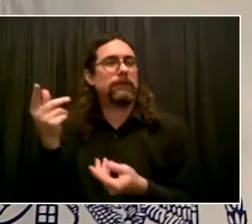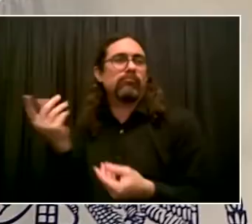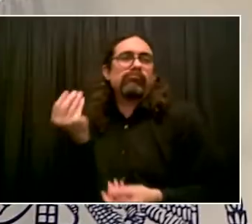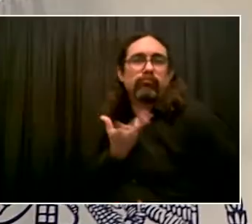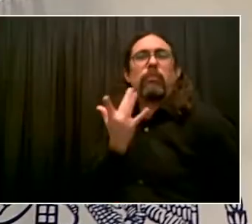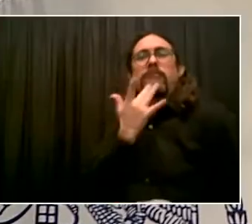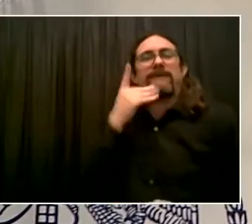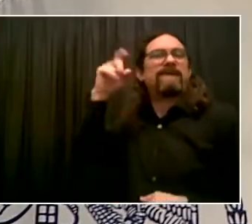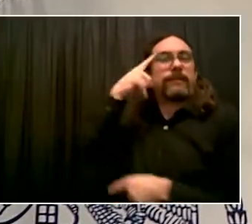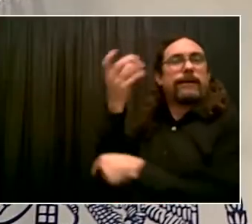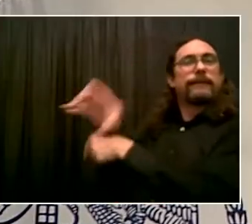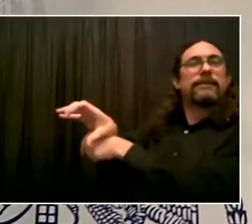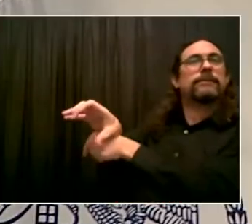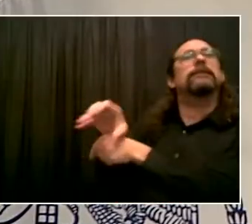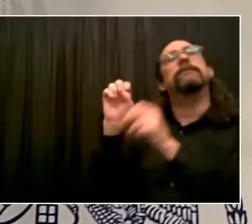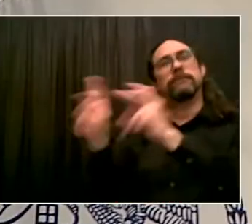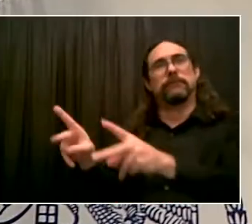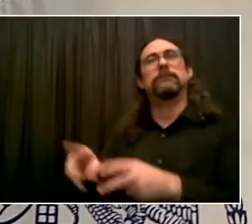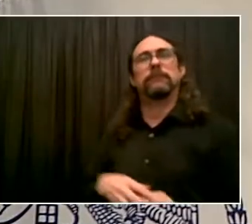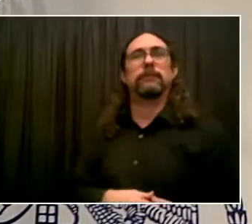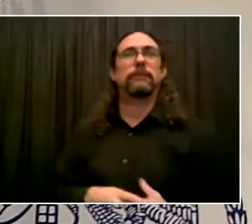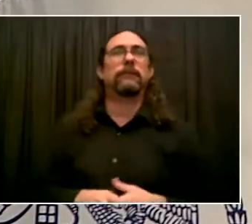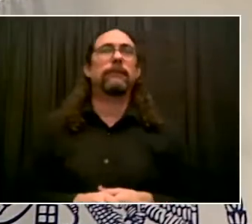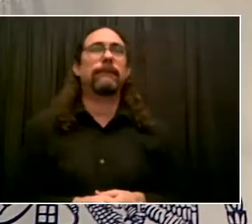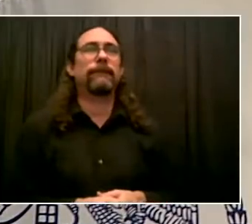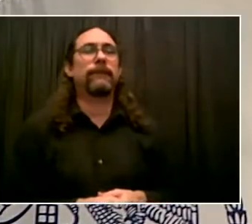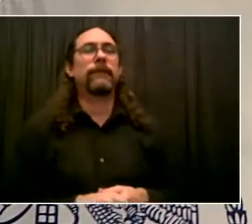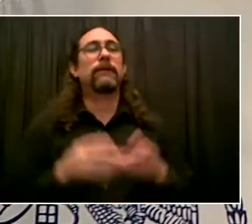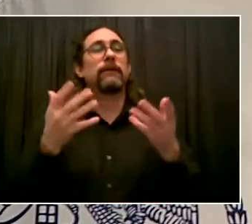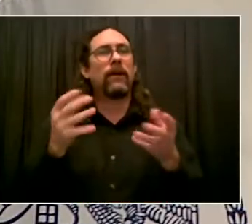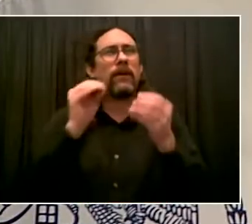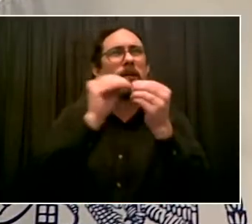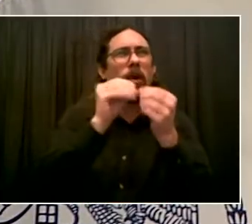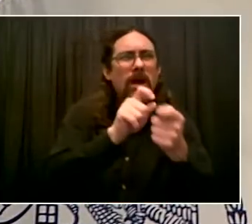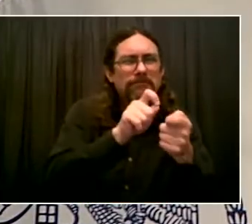GIVING EVEYRTHNIG WE'VE WORKED ON BEFORE ENOUGH TIME TO LSOIDIFY THESE STANDARDS IN THE 15 THROUGH THE